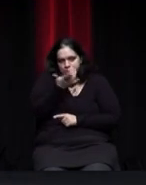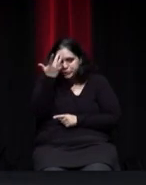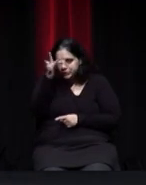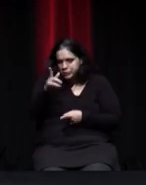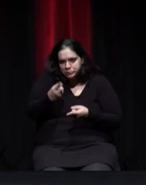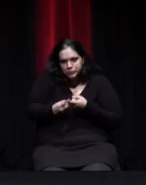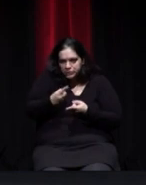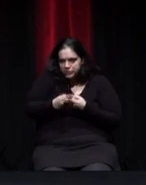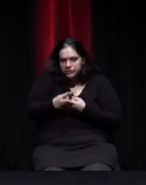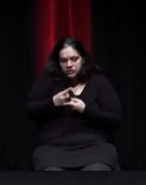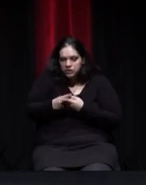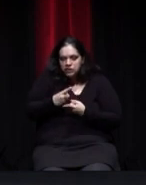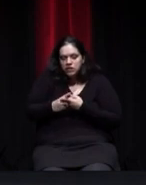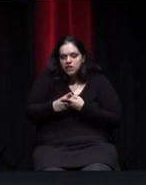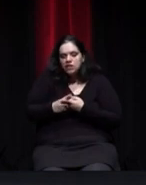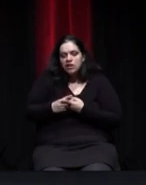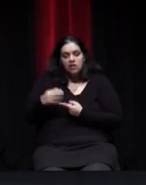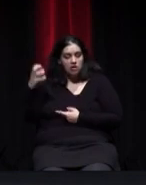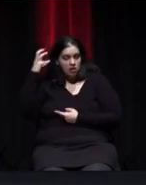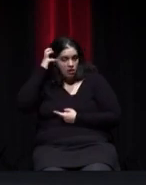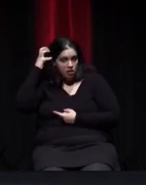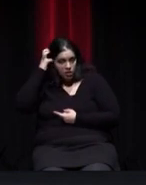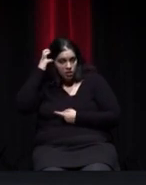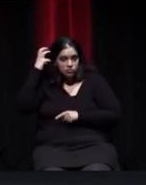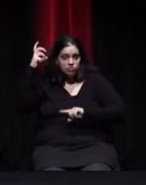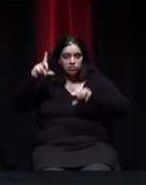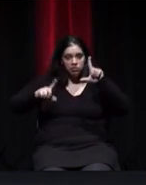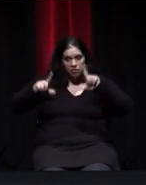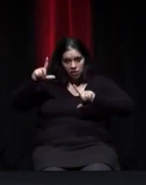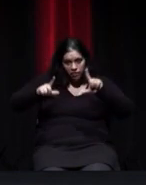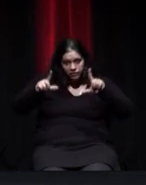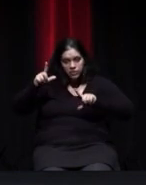but our radio, television and similar systems